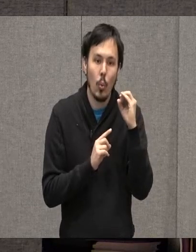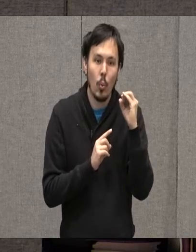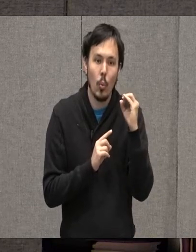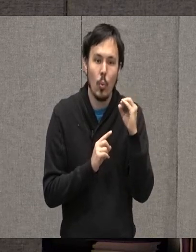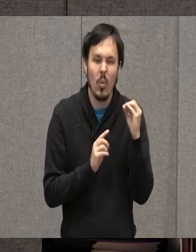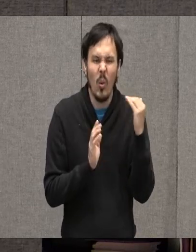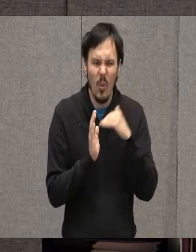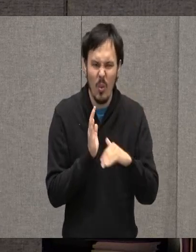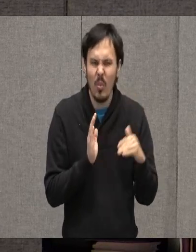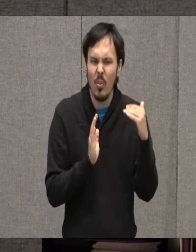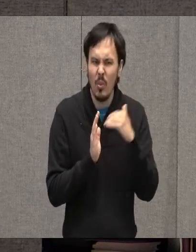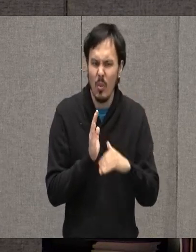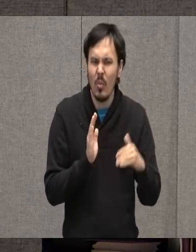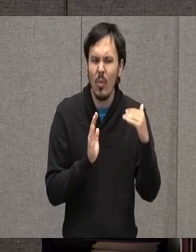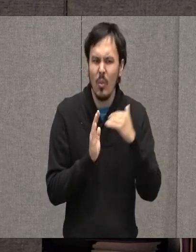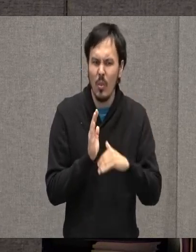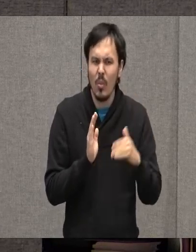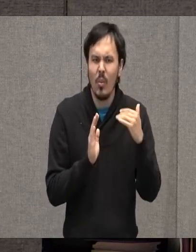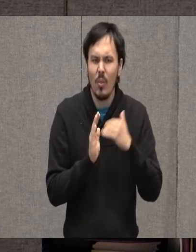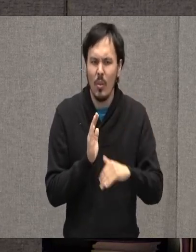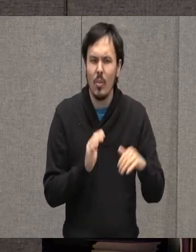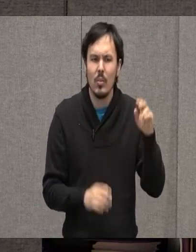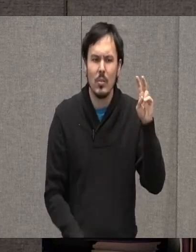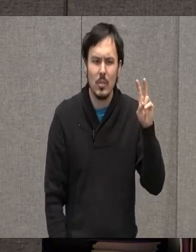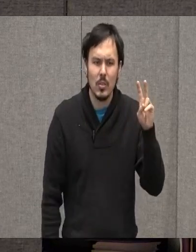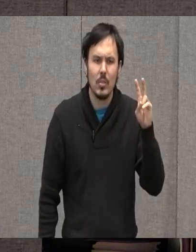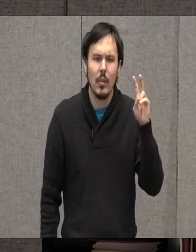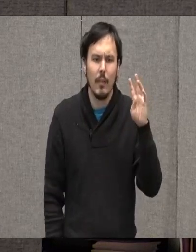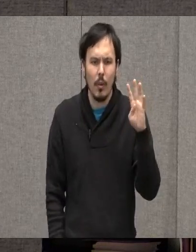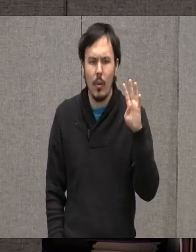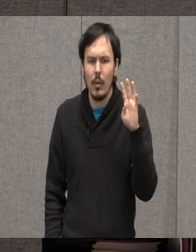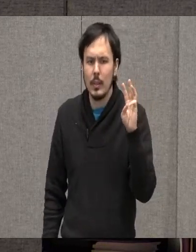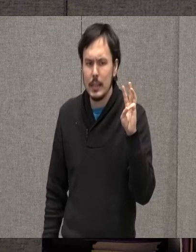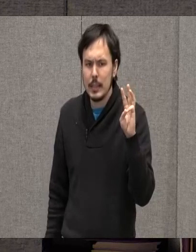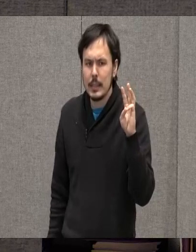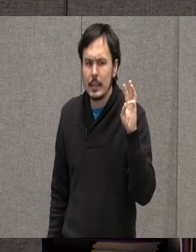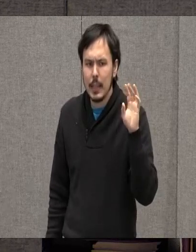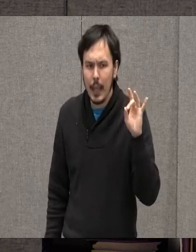Two, four, six, eight, two, four, six, eight